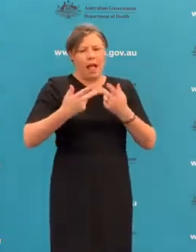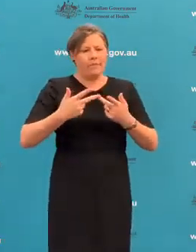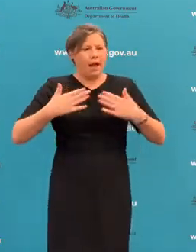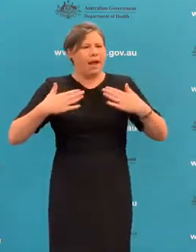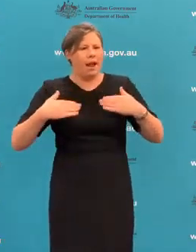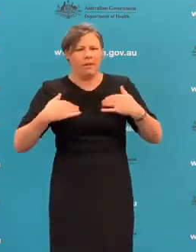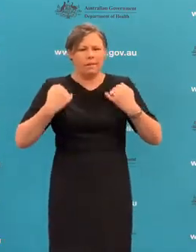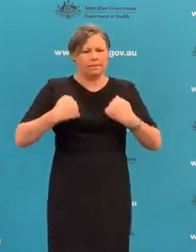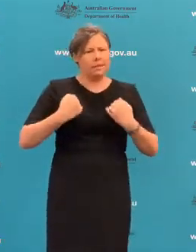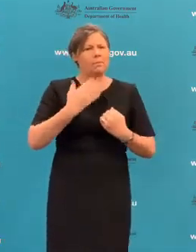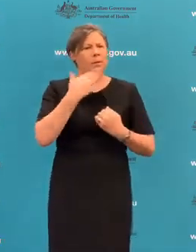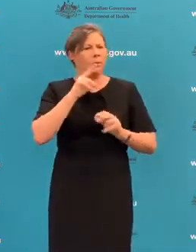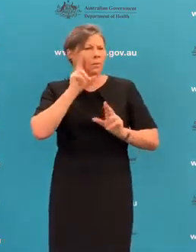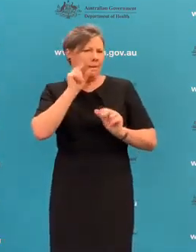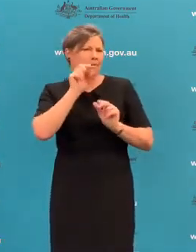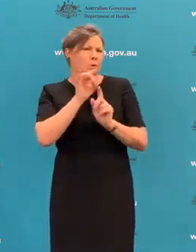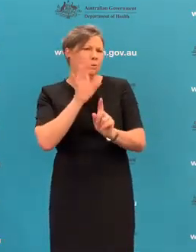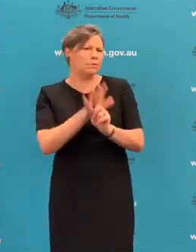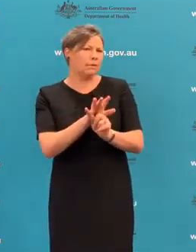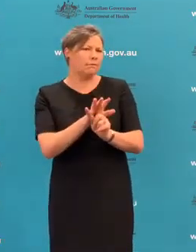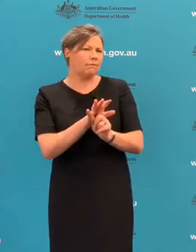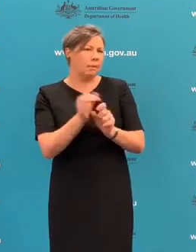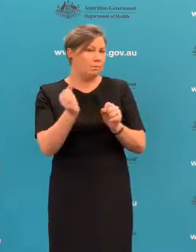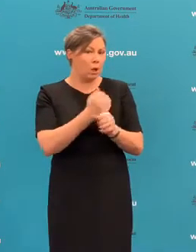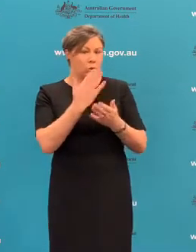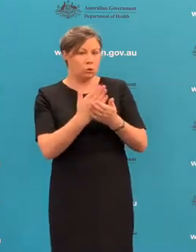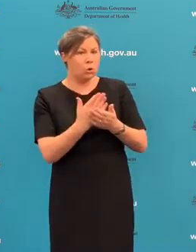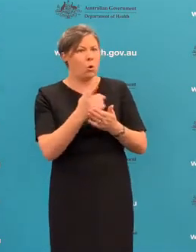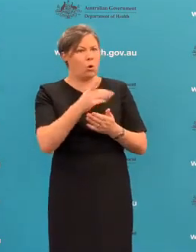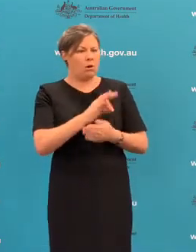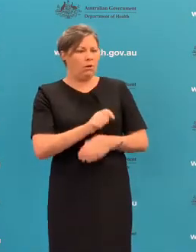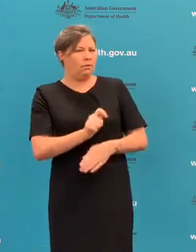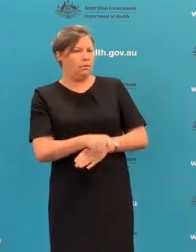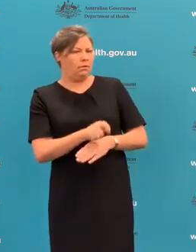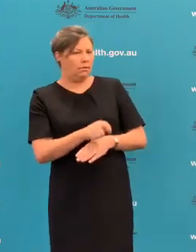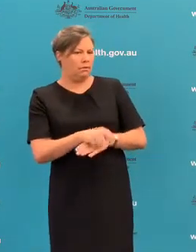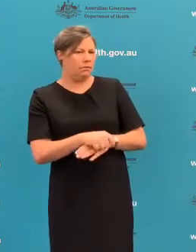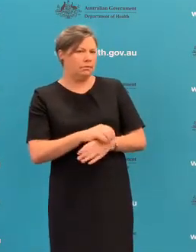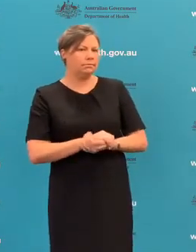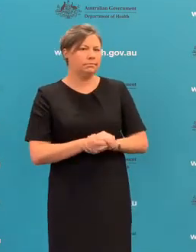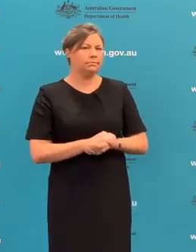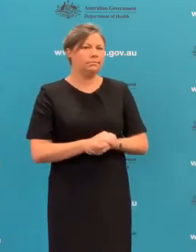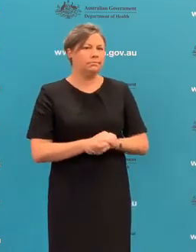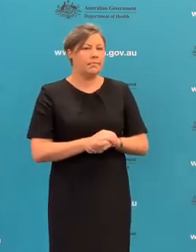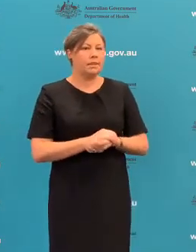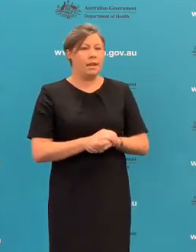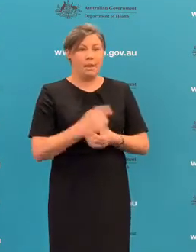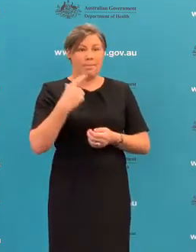are addressing all their health care concerns and making sure that nothing is being missed out. One of the consequences we've seen of past